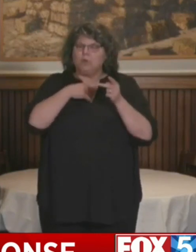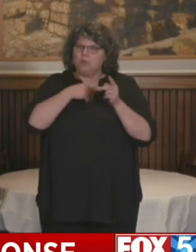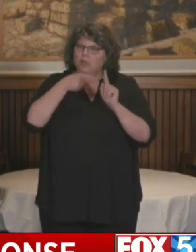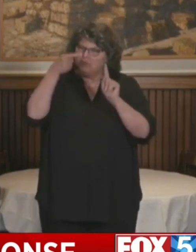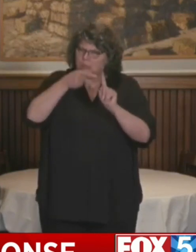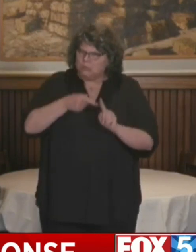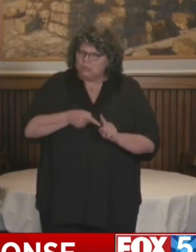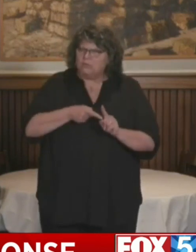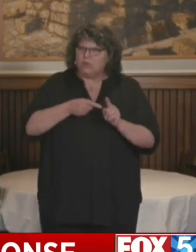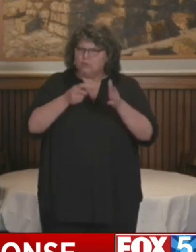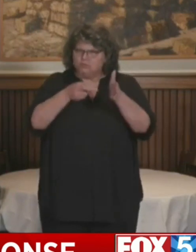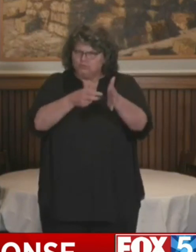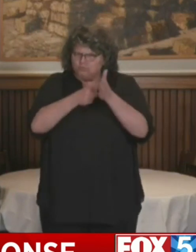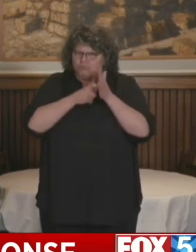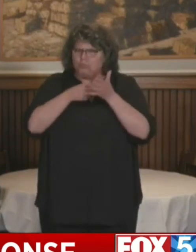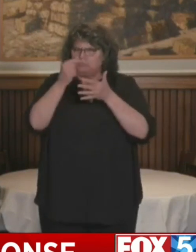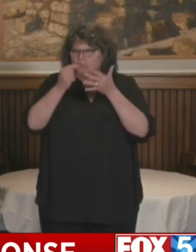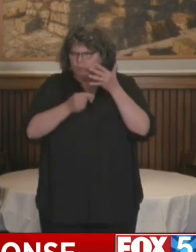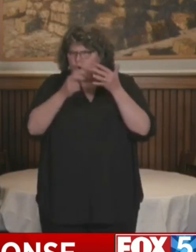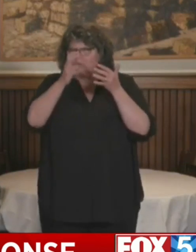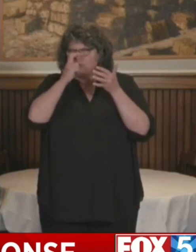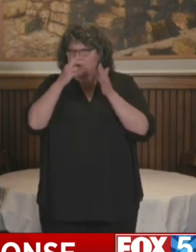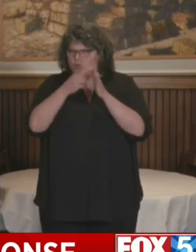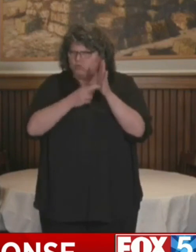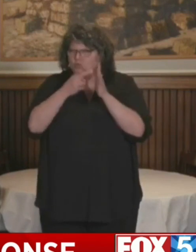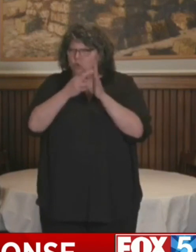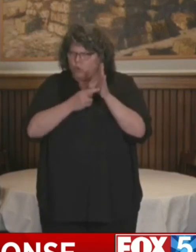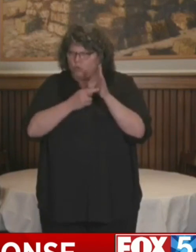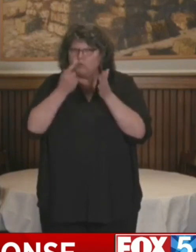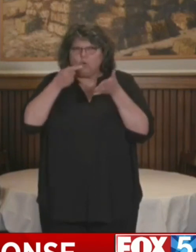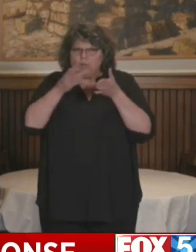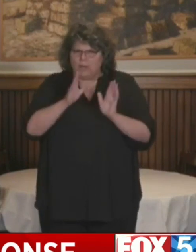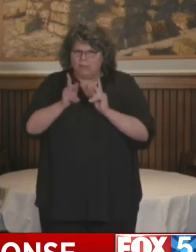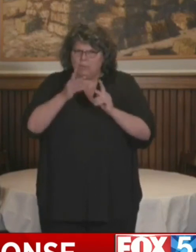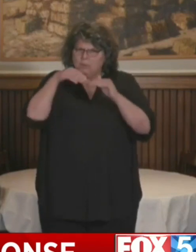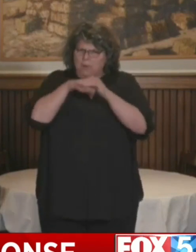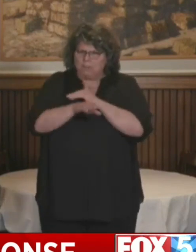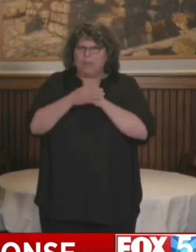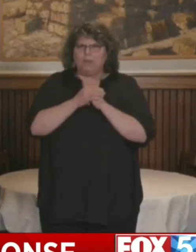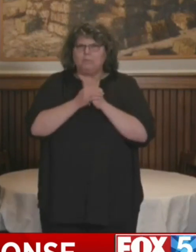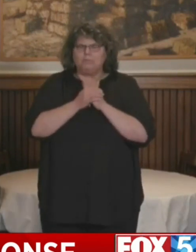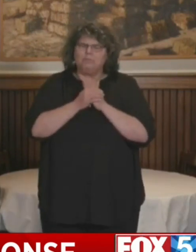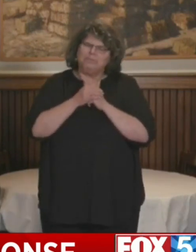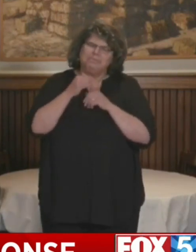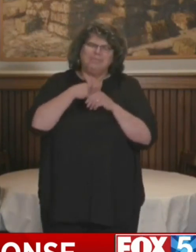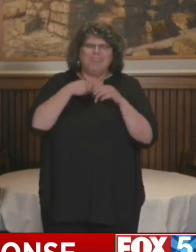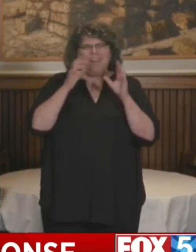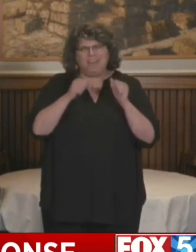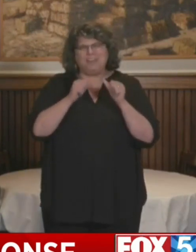WITHIN A COUPLE TO BROADEN WITH MEANINGFUL THAT A PARTICULAR GUIDELINE AND ORDER